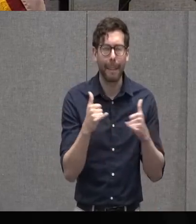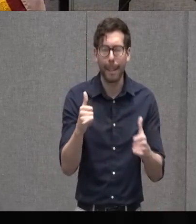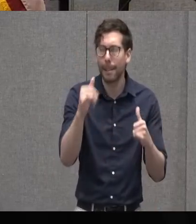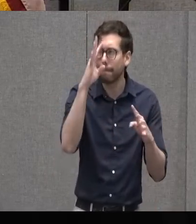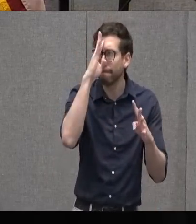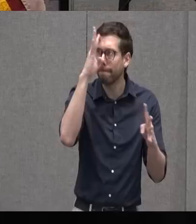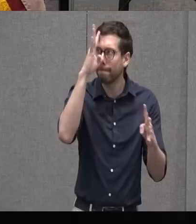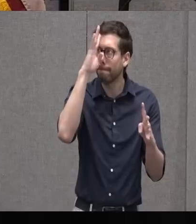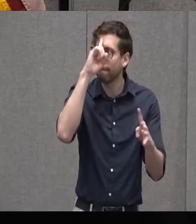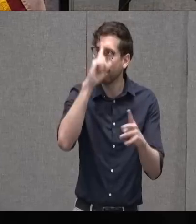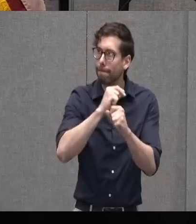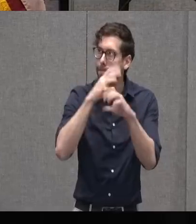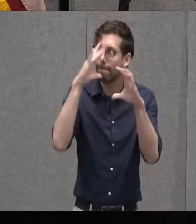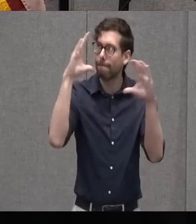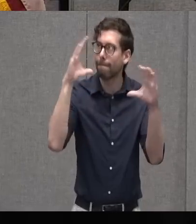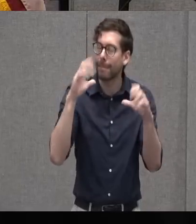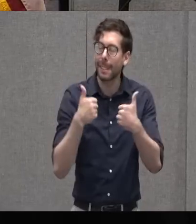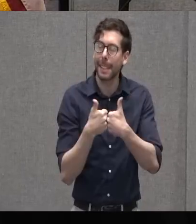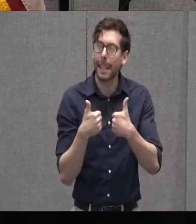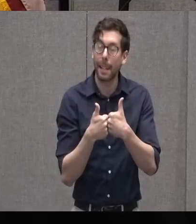Have you ever pretended to be an adult?